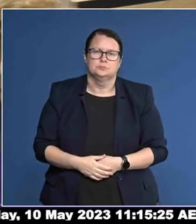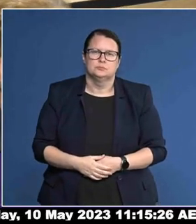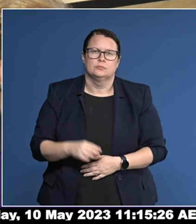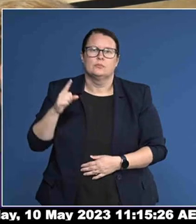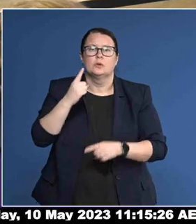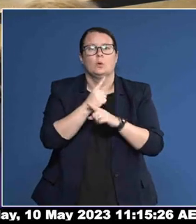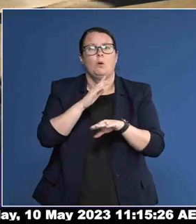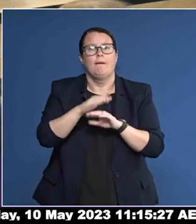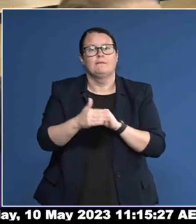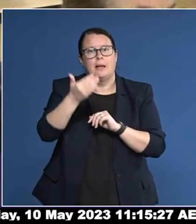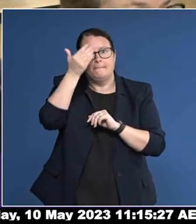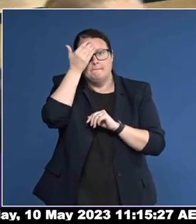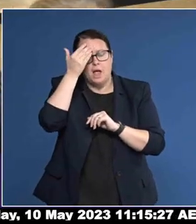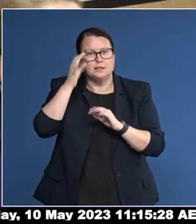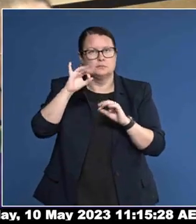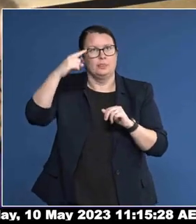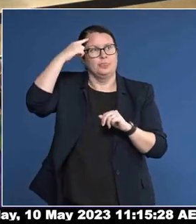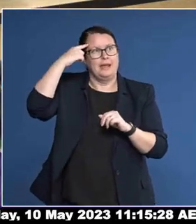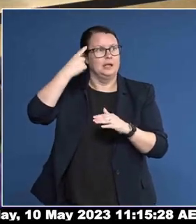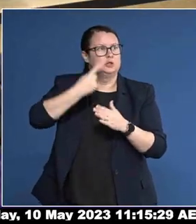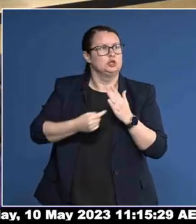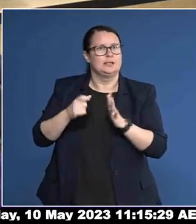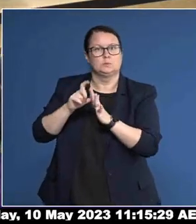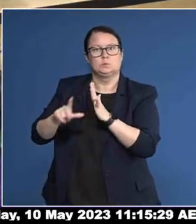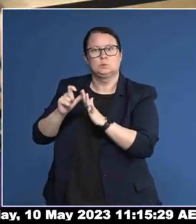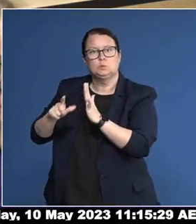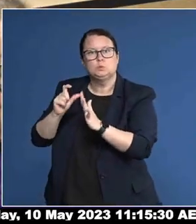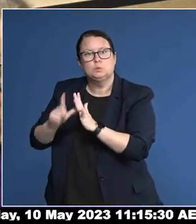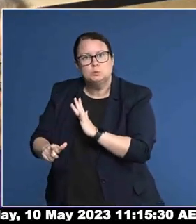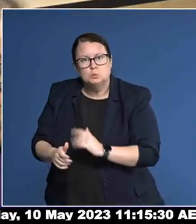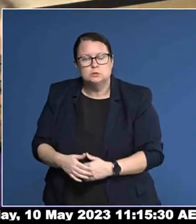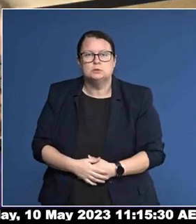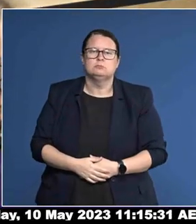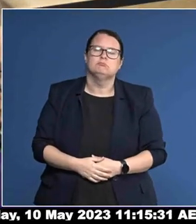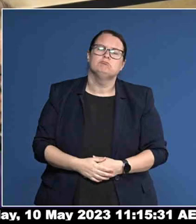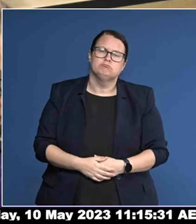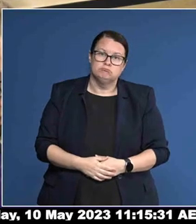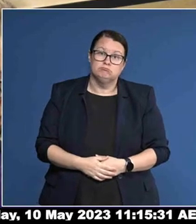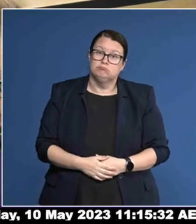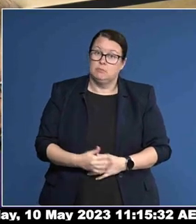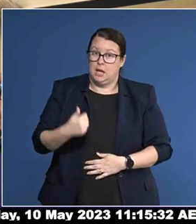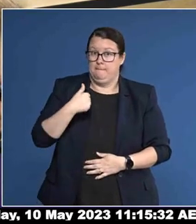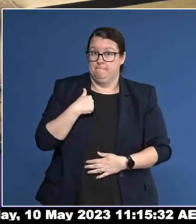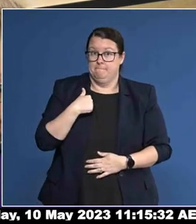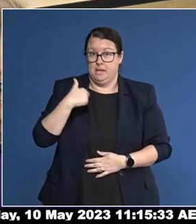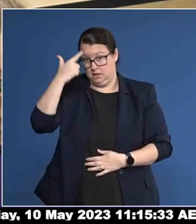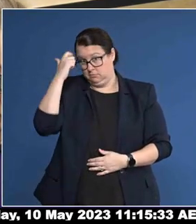Yes. MS MAHONY: What I want to suggest is that your position at paragraph